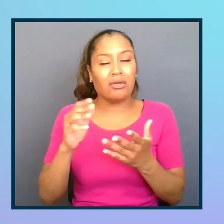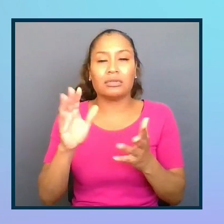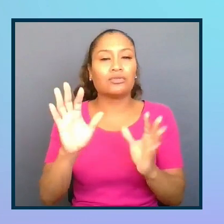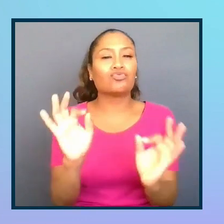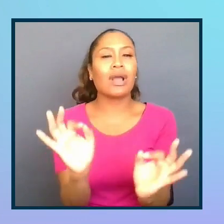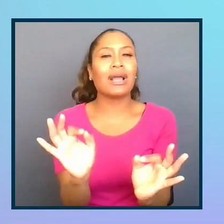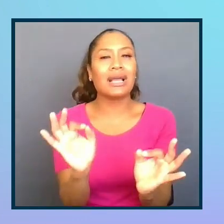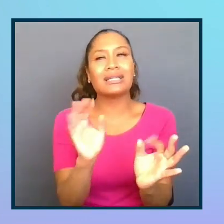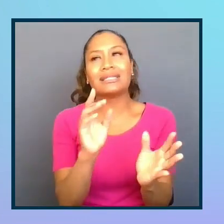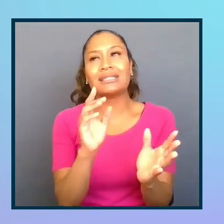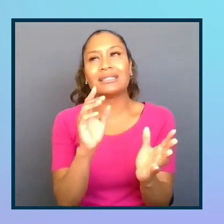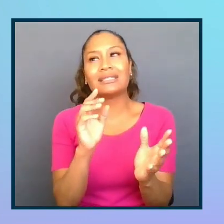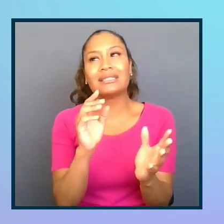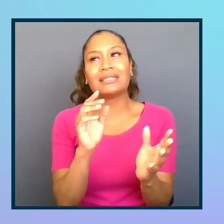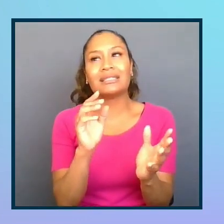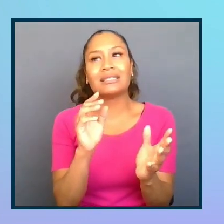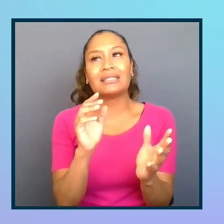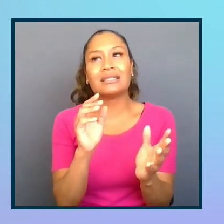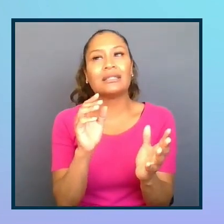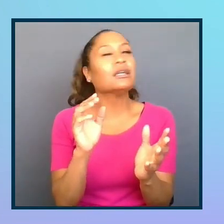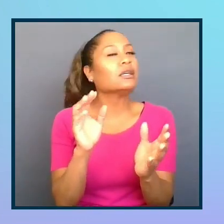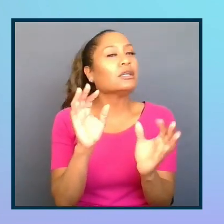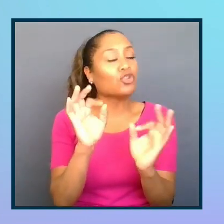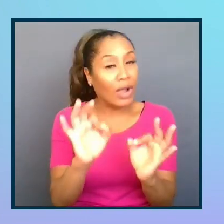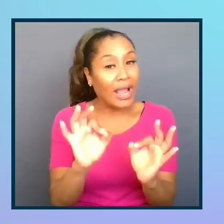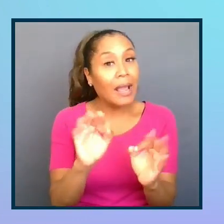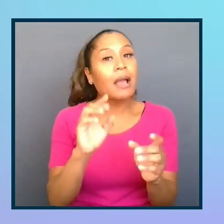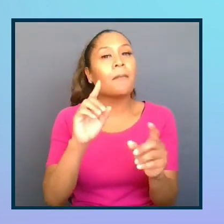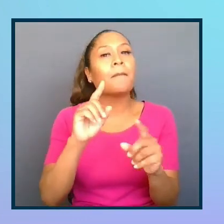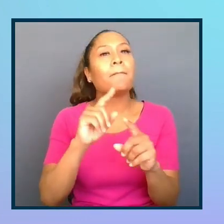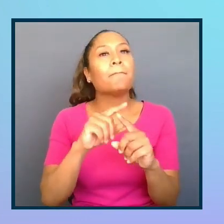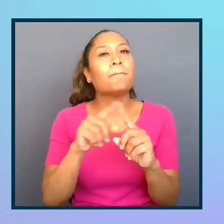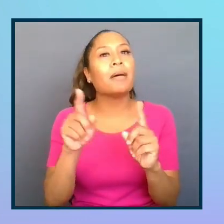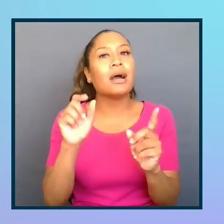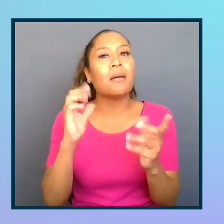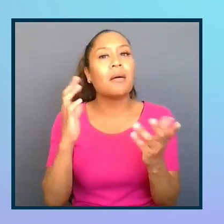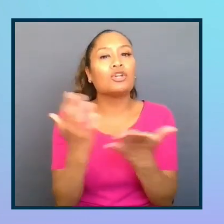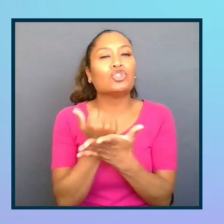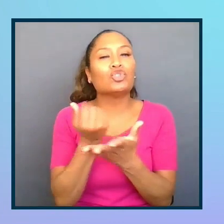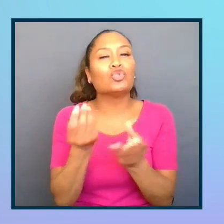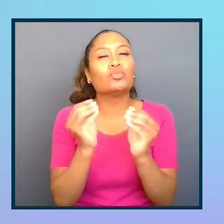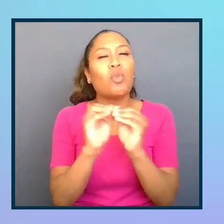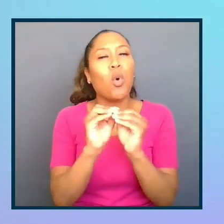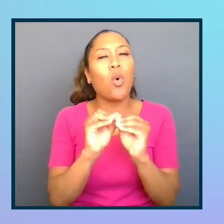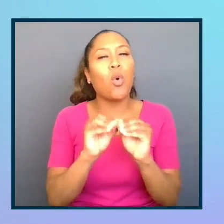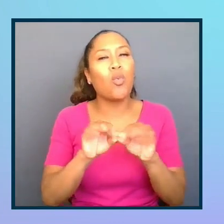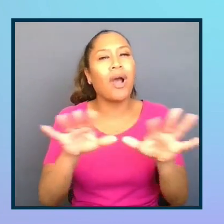that can be utilized perhaps more widely in a accessibility, but we just need to drill down